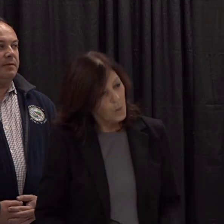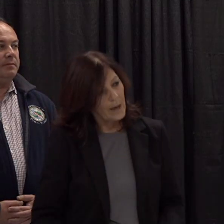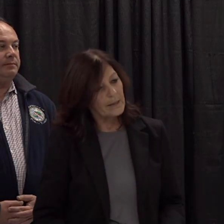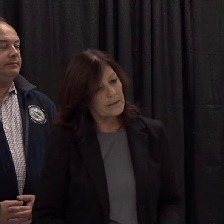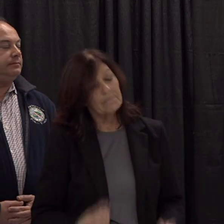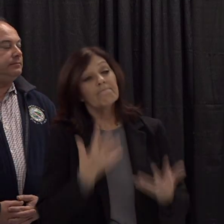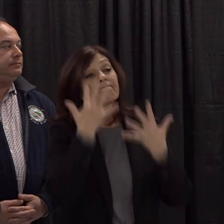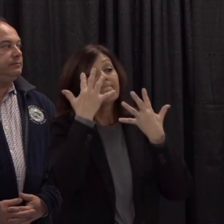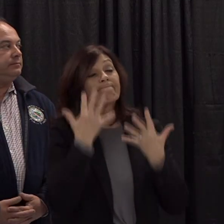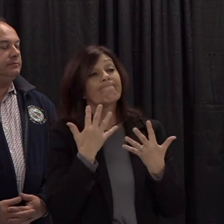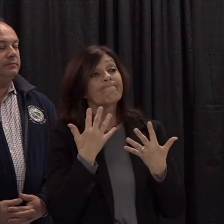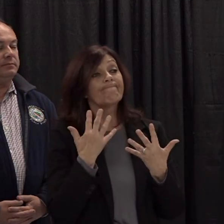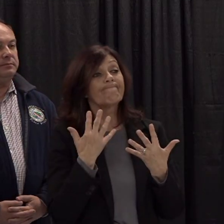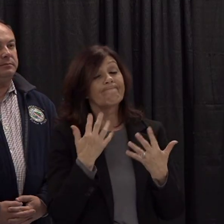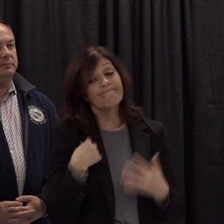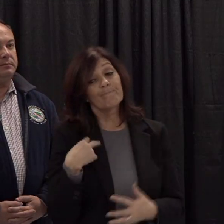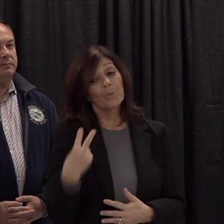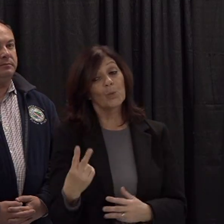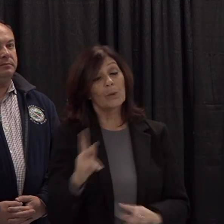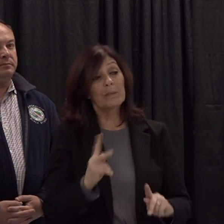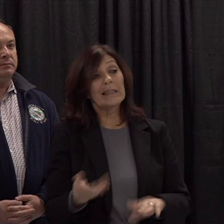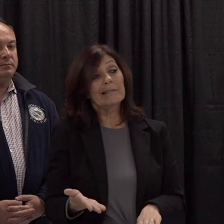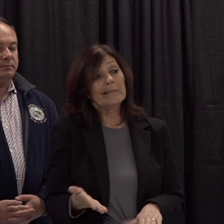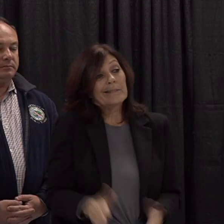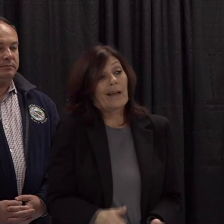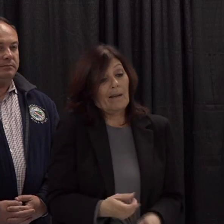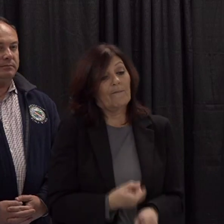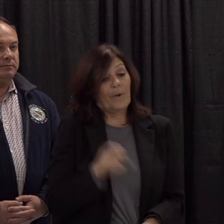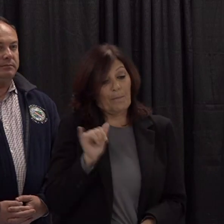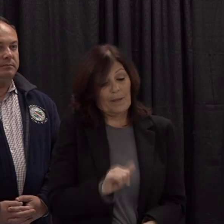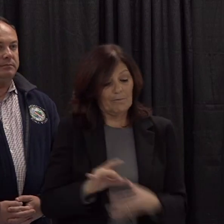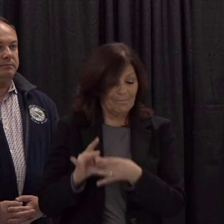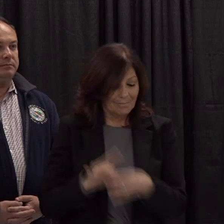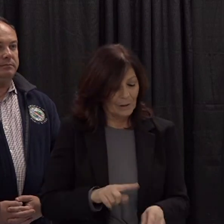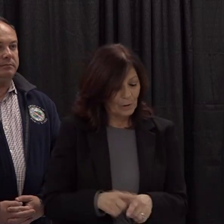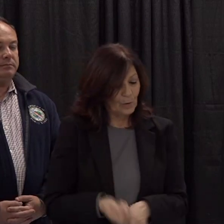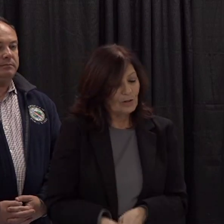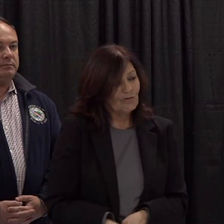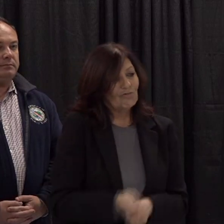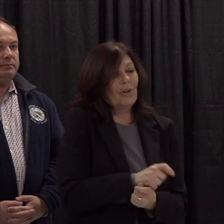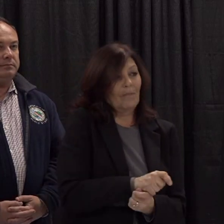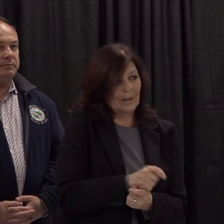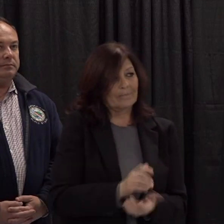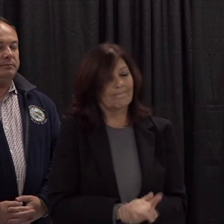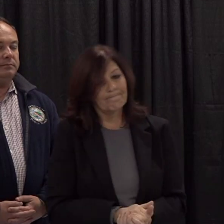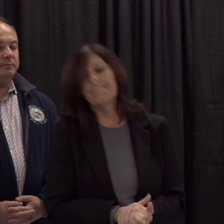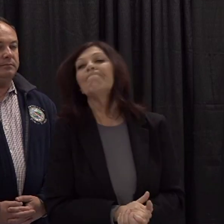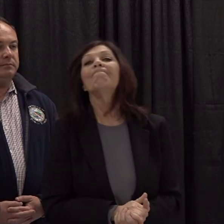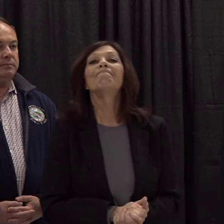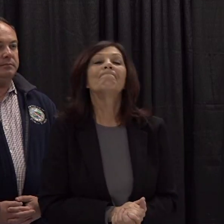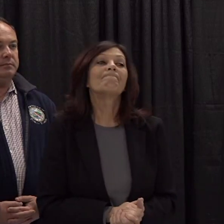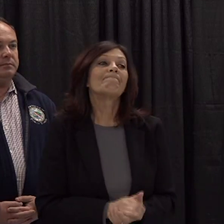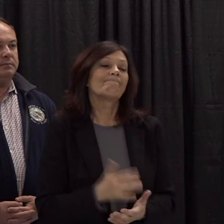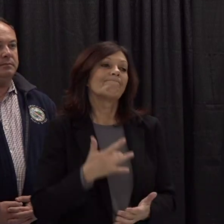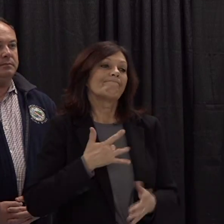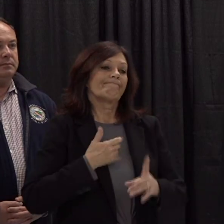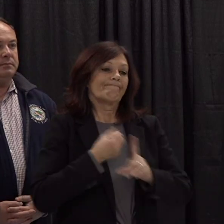unfortunately we've had our first two fatalities directly related to the storm associated with cardiac events of individuals who are trying